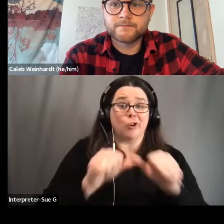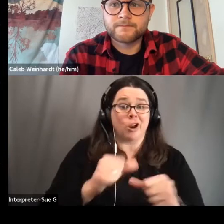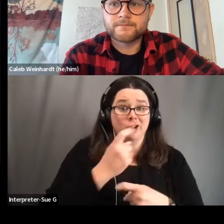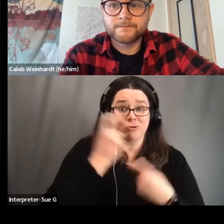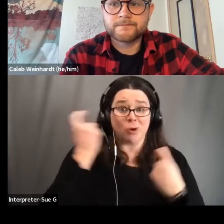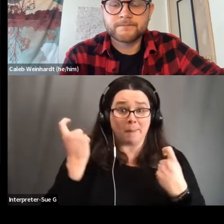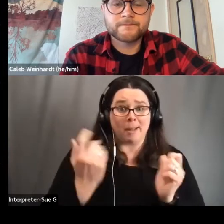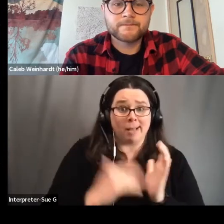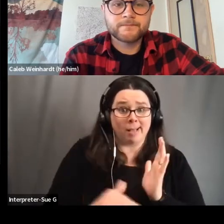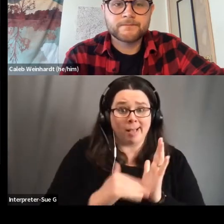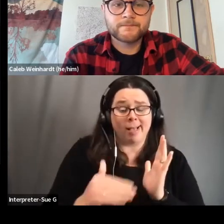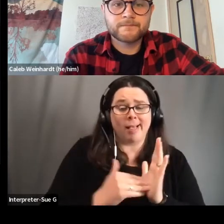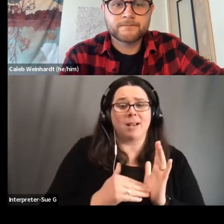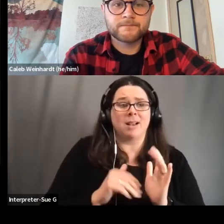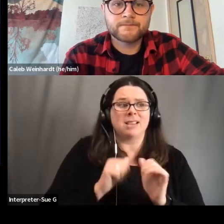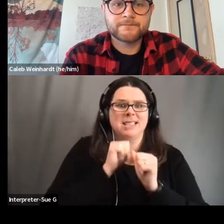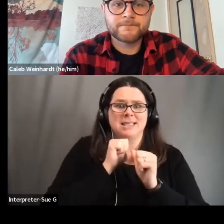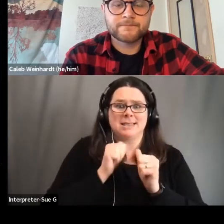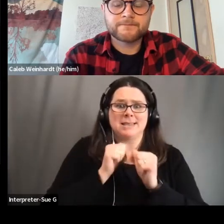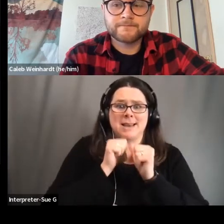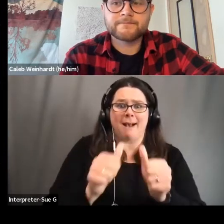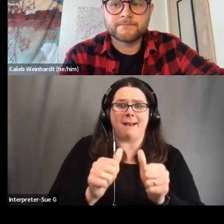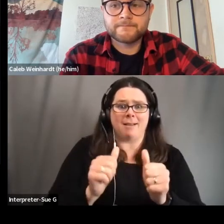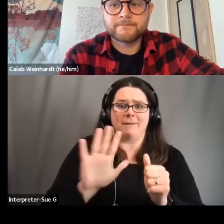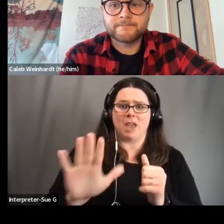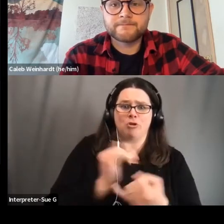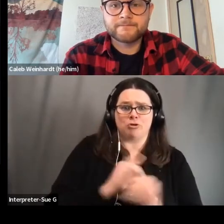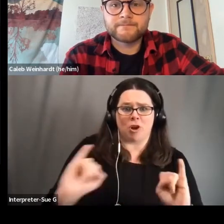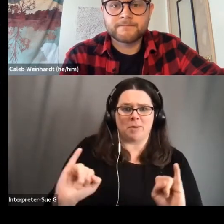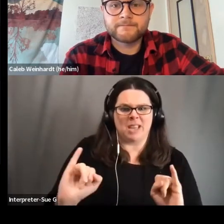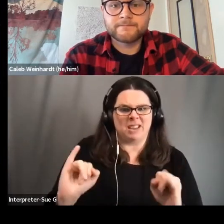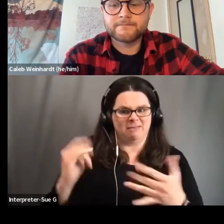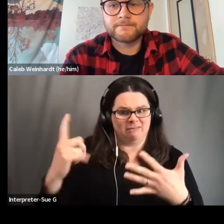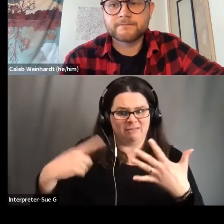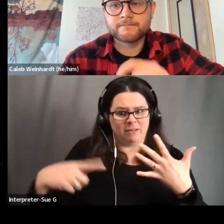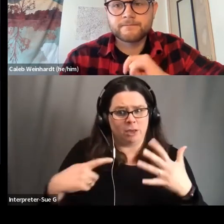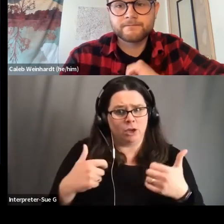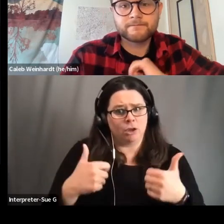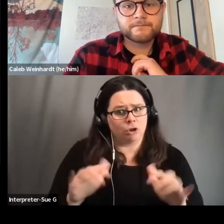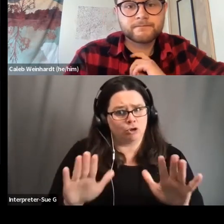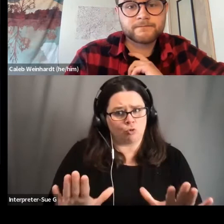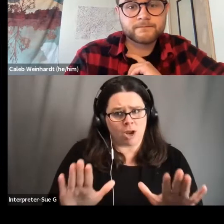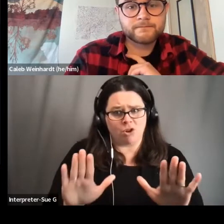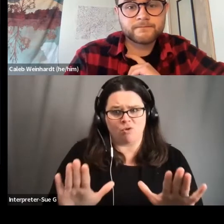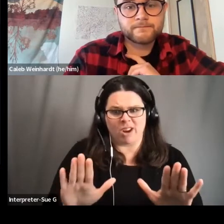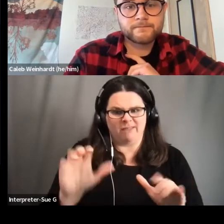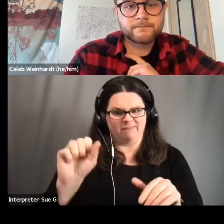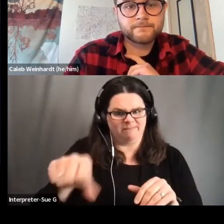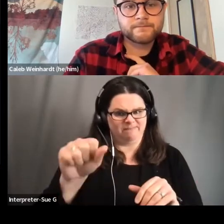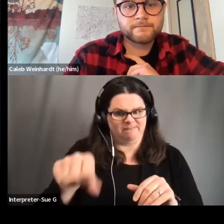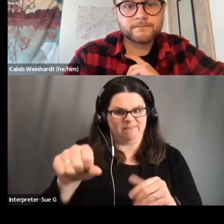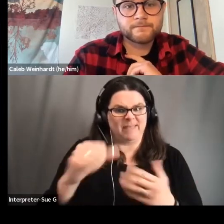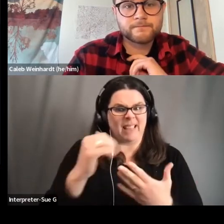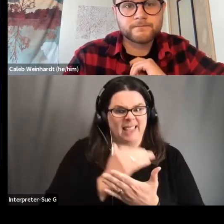Denial of autonomy, yeah, yeah. Those are great, great, great generative list.